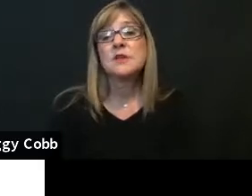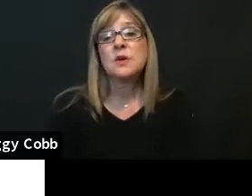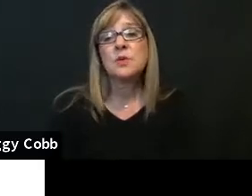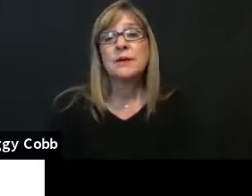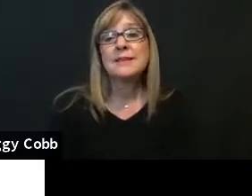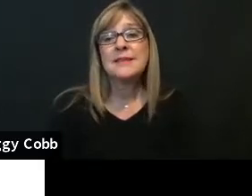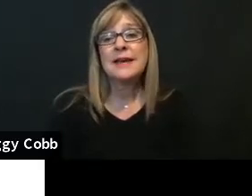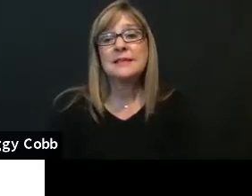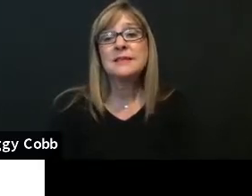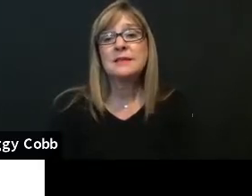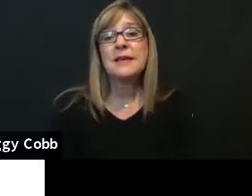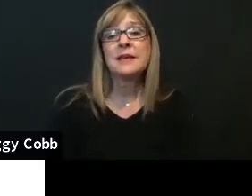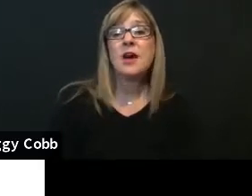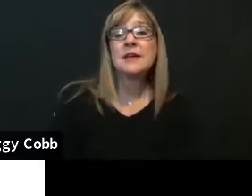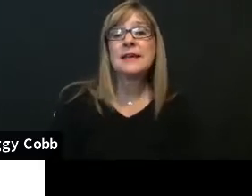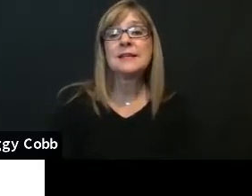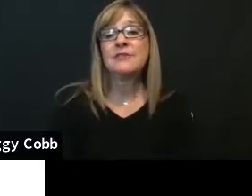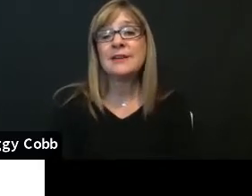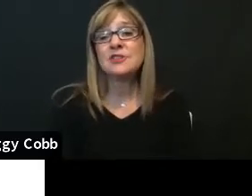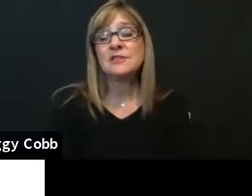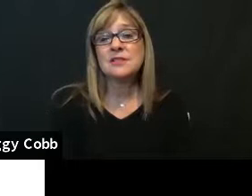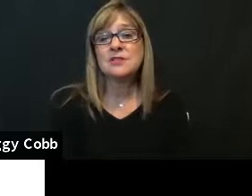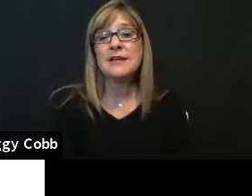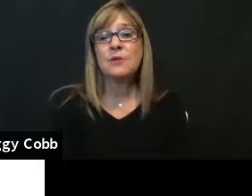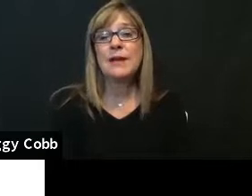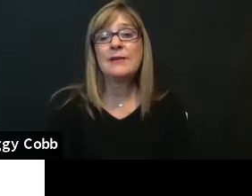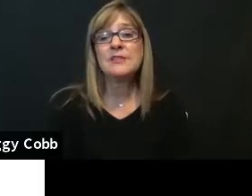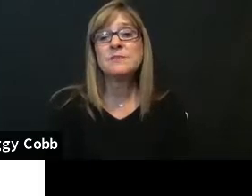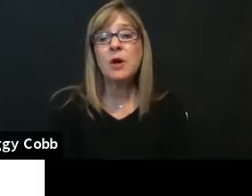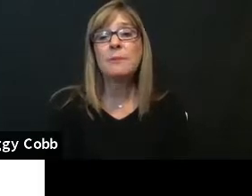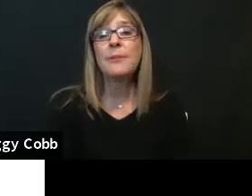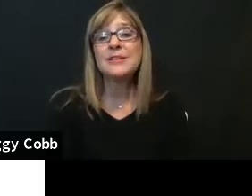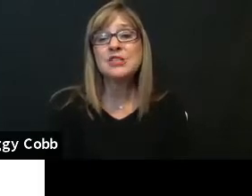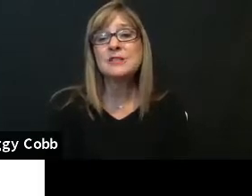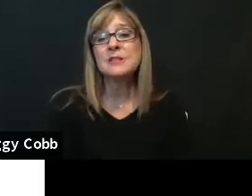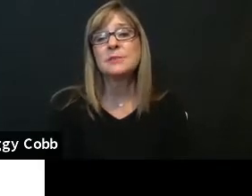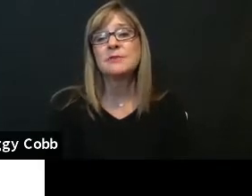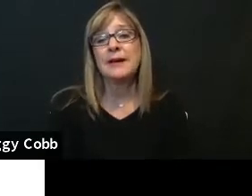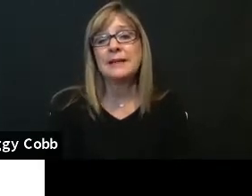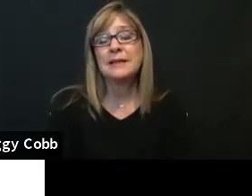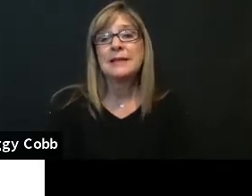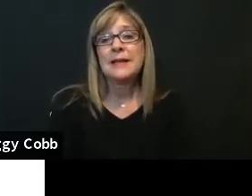so that they can contact Deaf Action Center and we have a small budget to provide